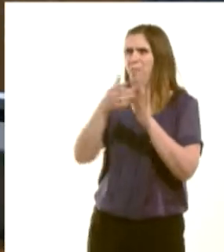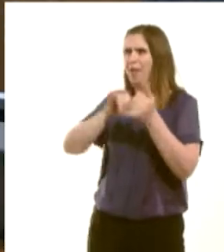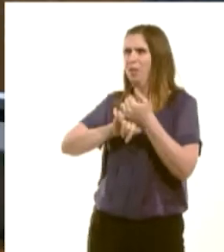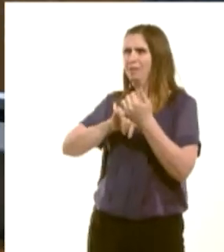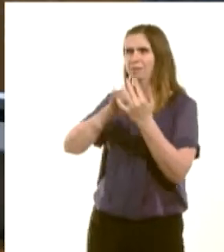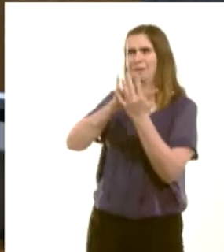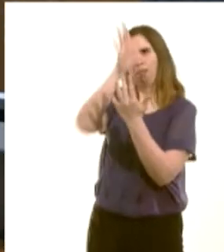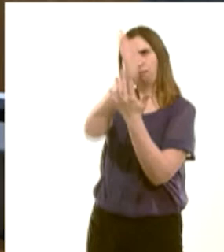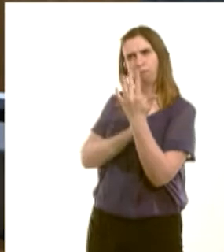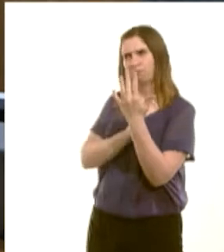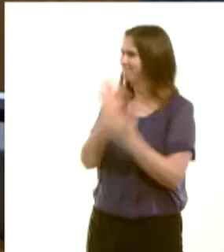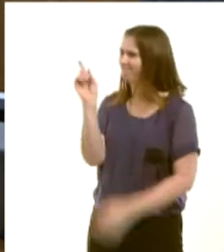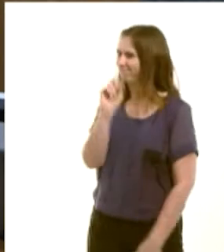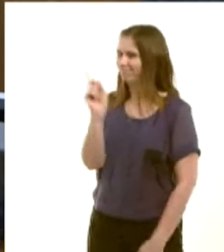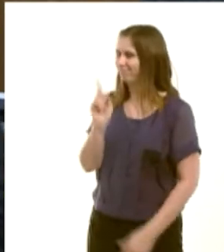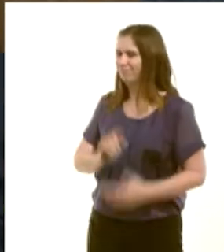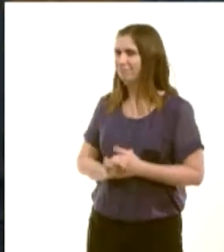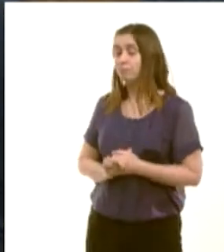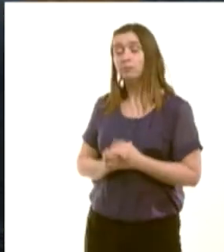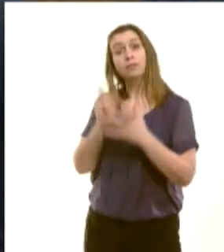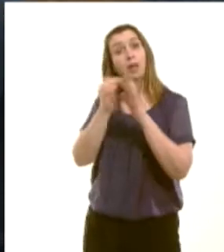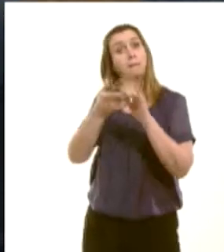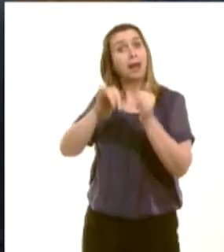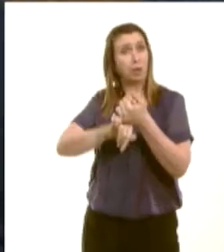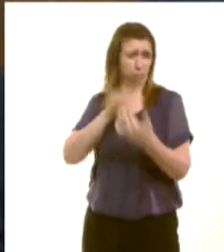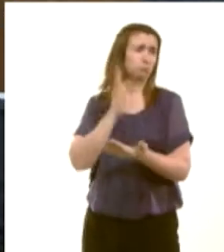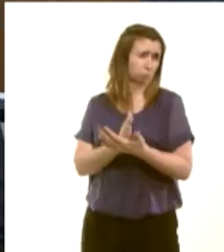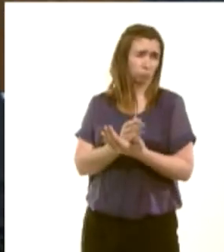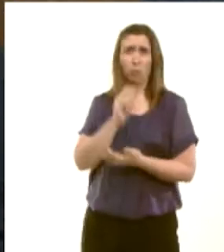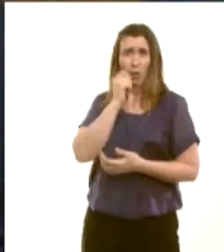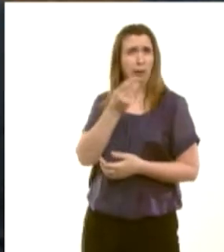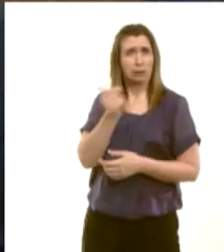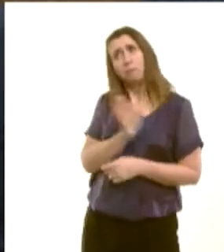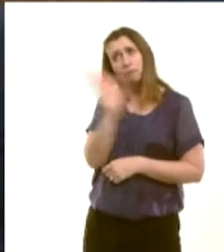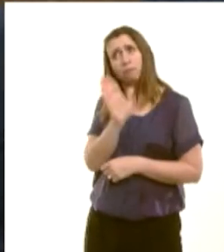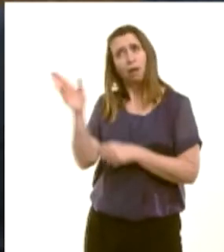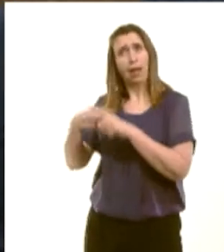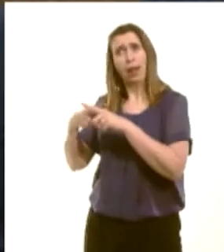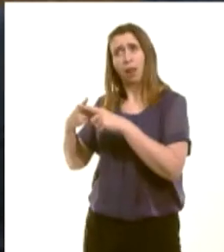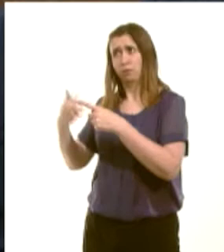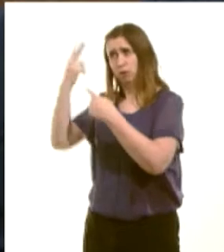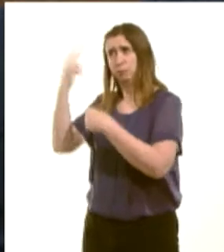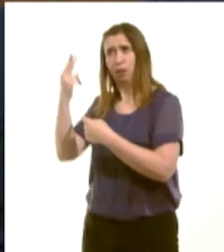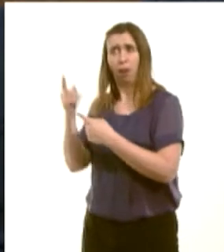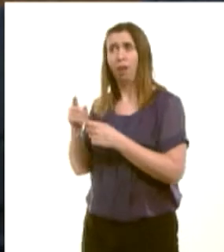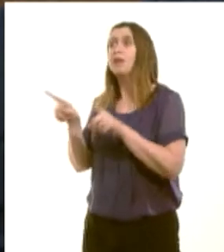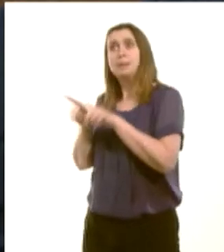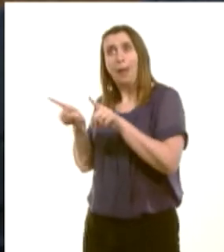there will continue to be a number of patients from Powys who will access health services in England, and, indeed, there is a flow that goes in the other direction as well. That